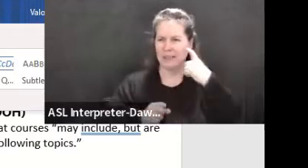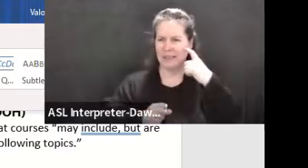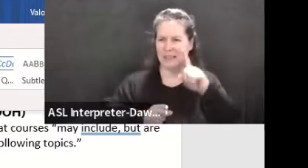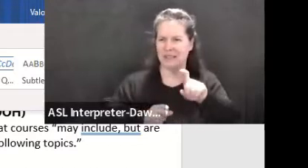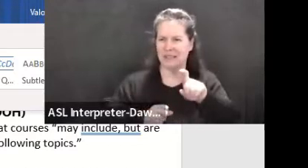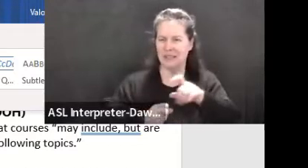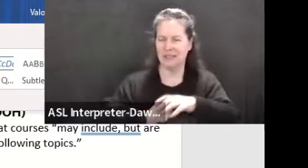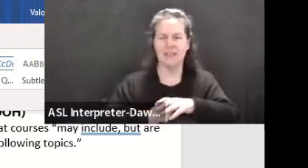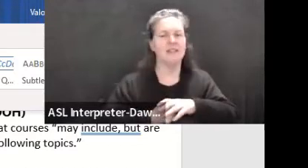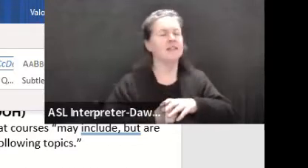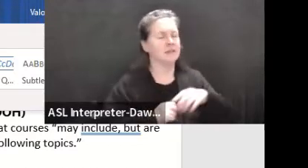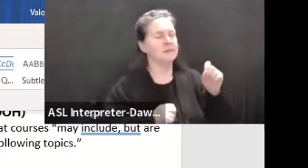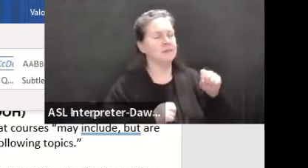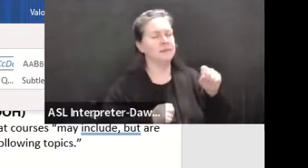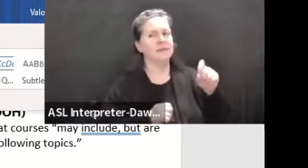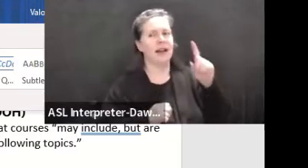[Ashley] And I think ultimately, you know,